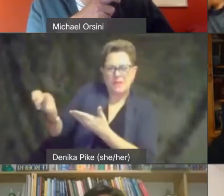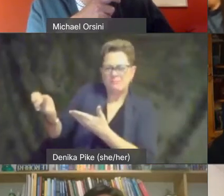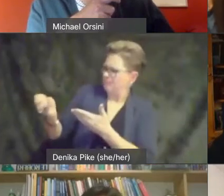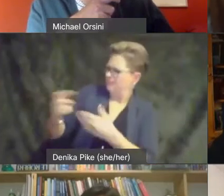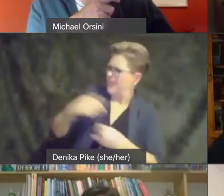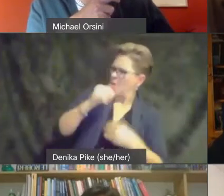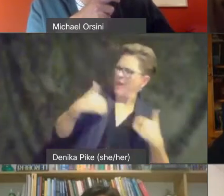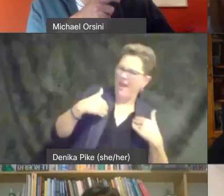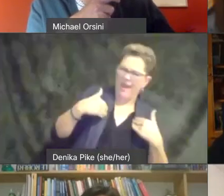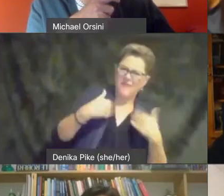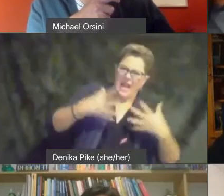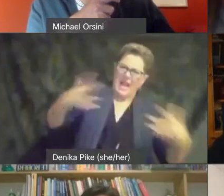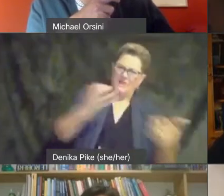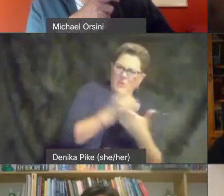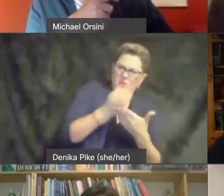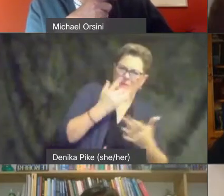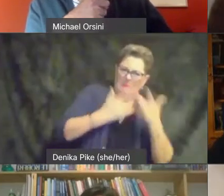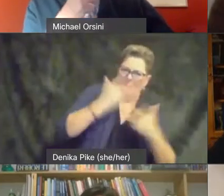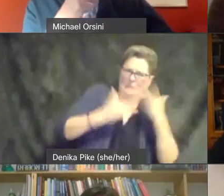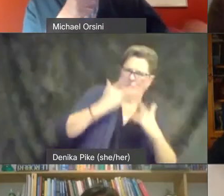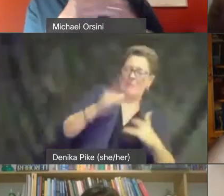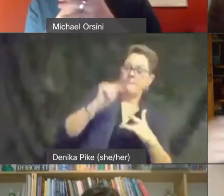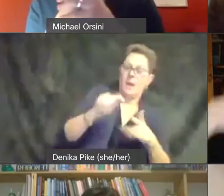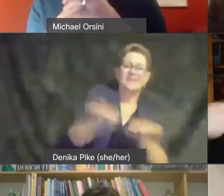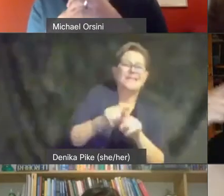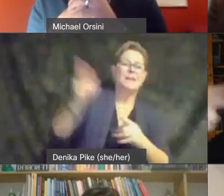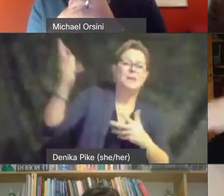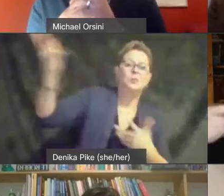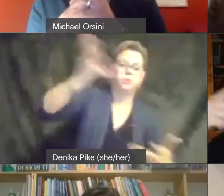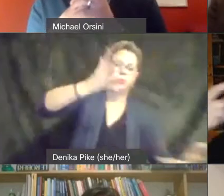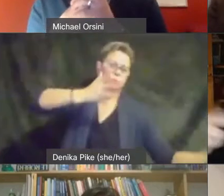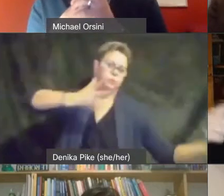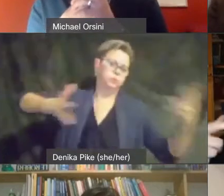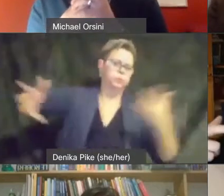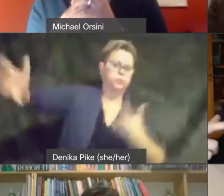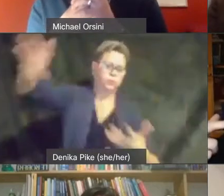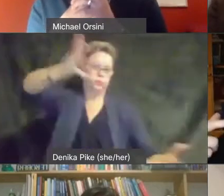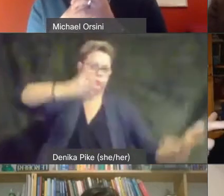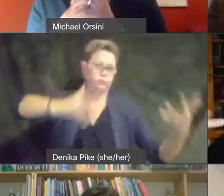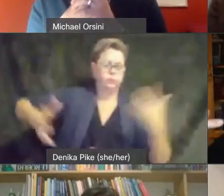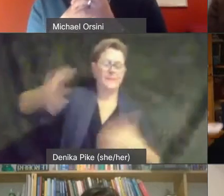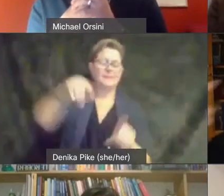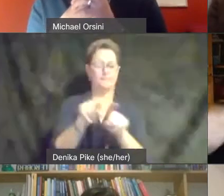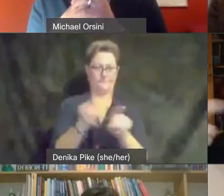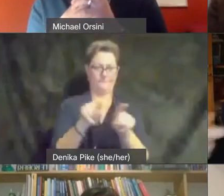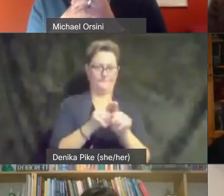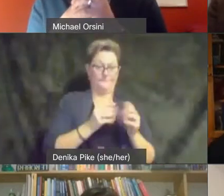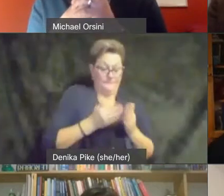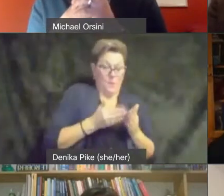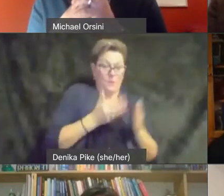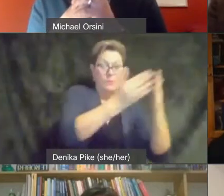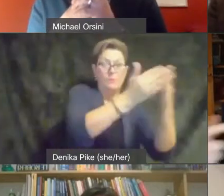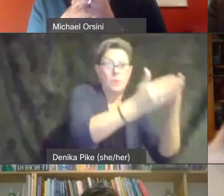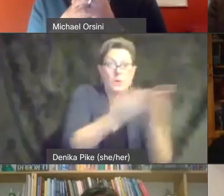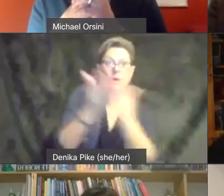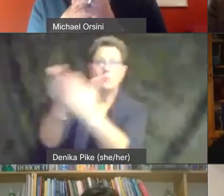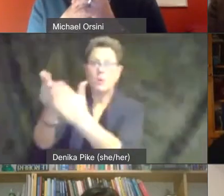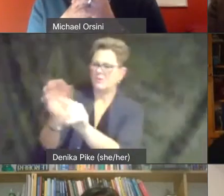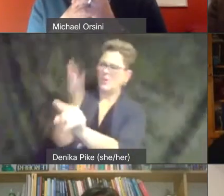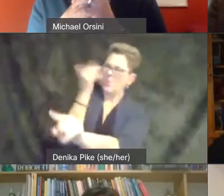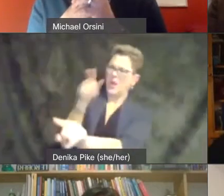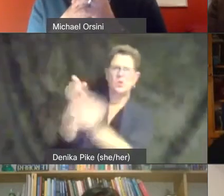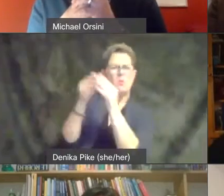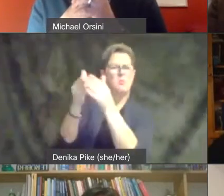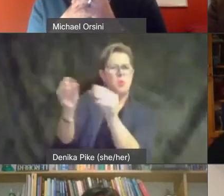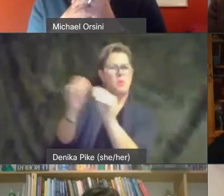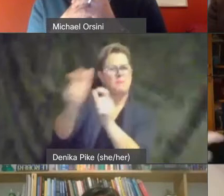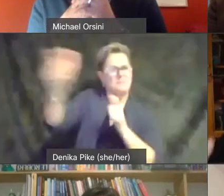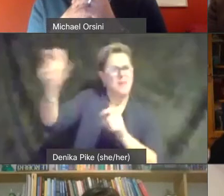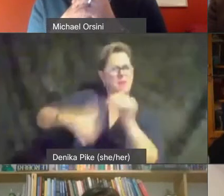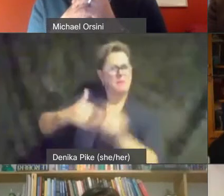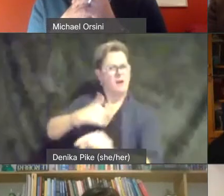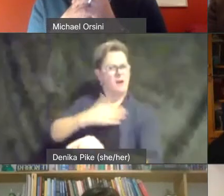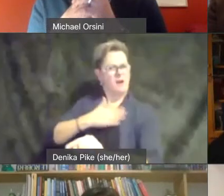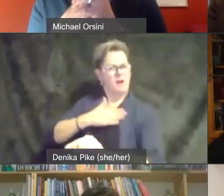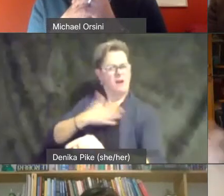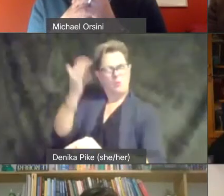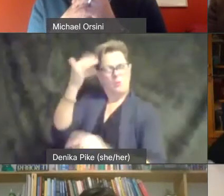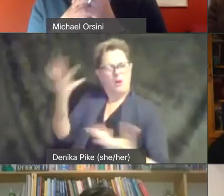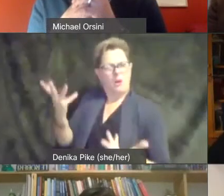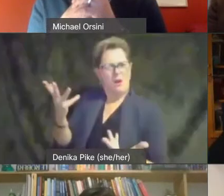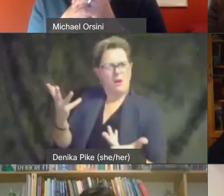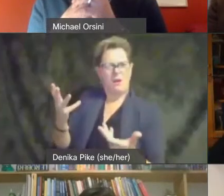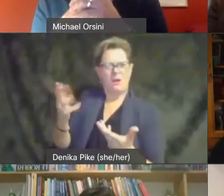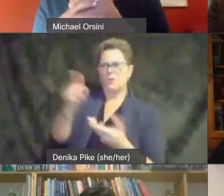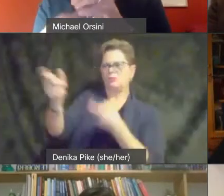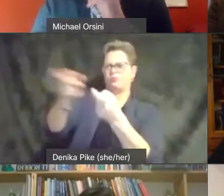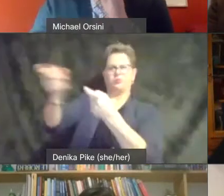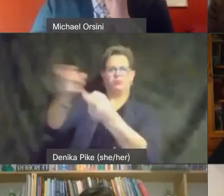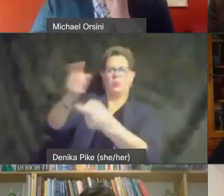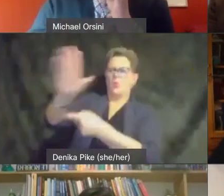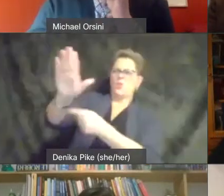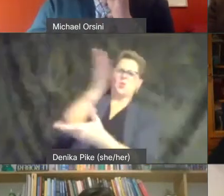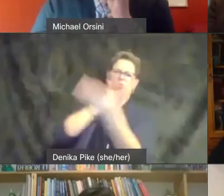And and that's through a variety of reasons, and for me, that it becomes a useful metaphor and thought exercise for figuring out, well, why would someone have a bigger boat? Or why would something be better resource and better able to manage it? And what leads to those conditions, and I think of this.